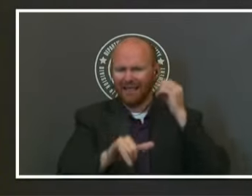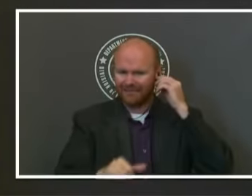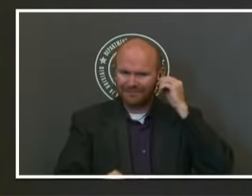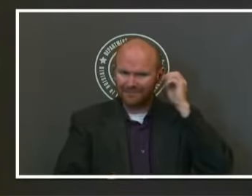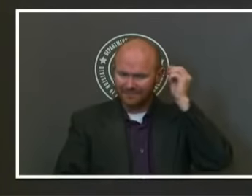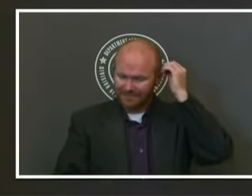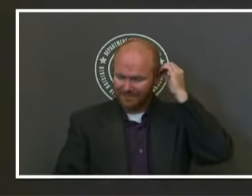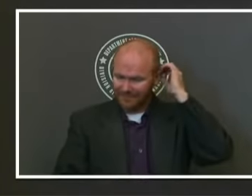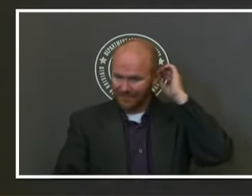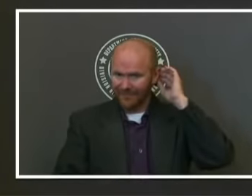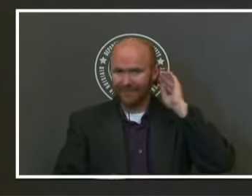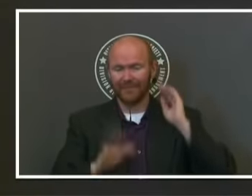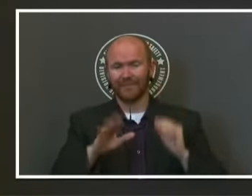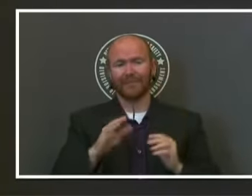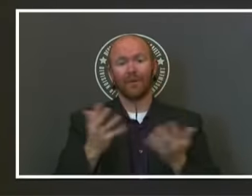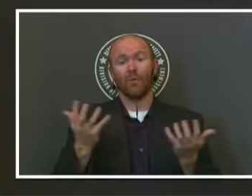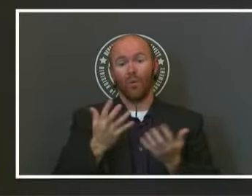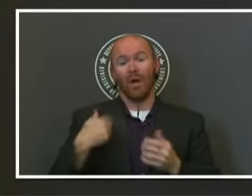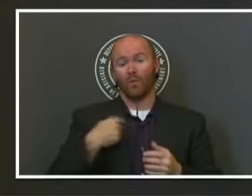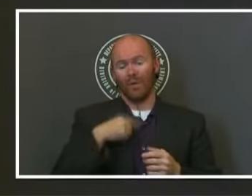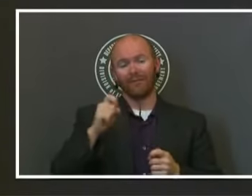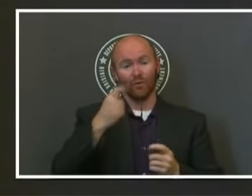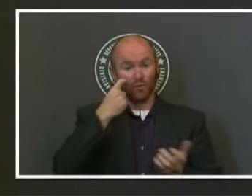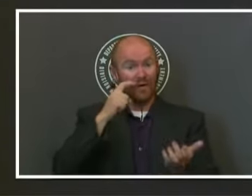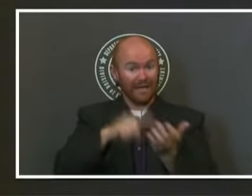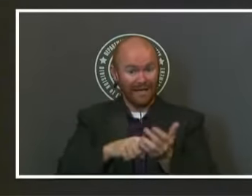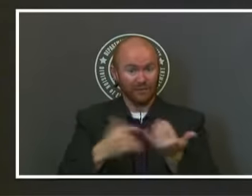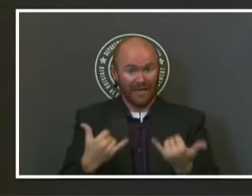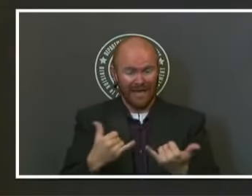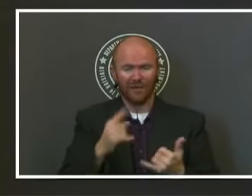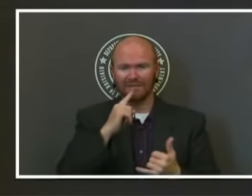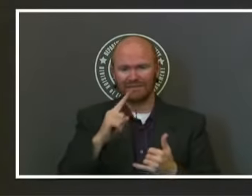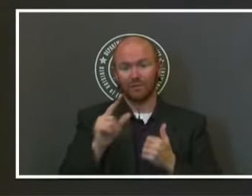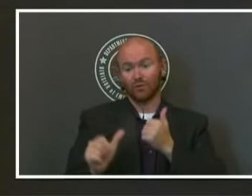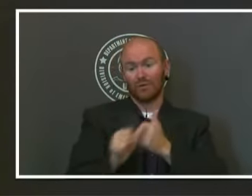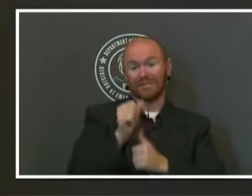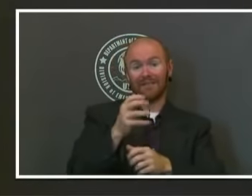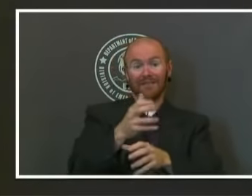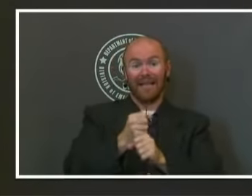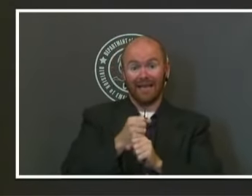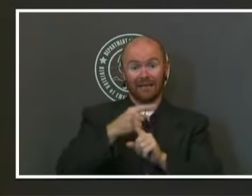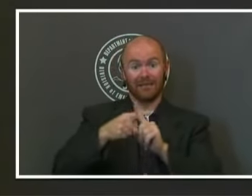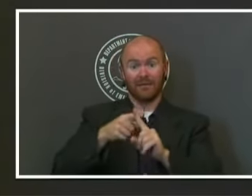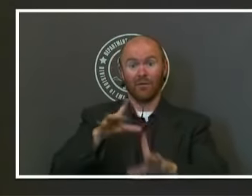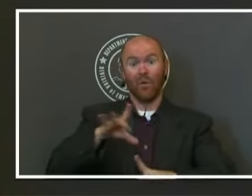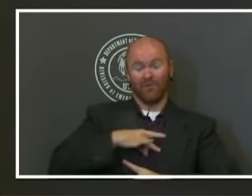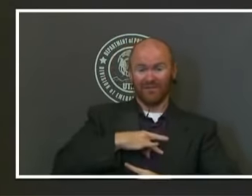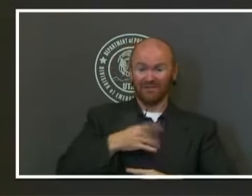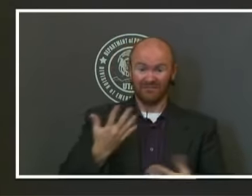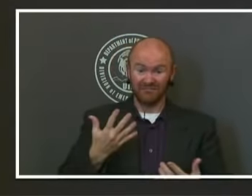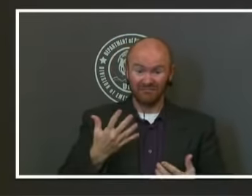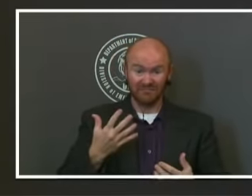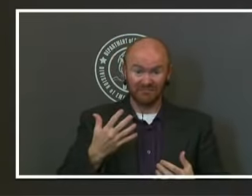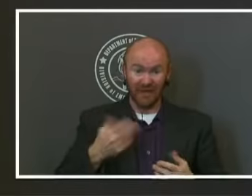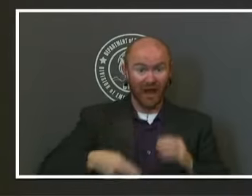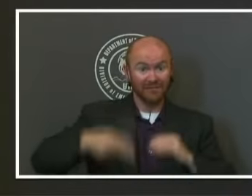so what we have to recognize here is that risk of getting